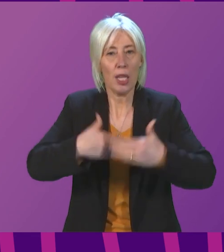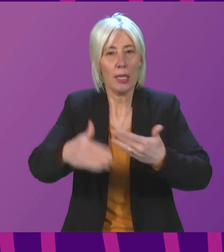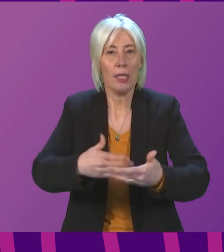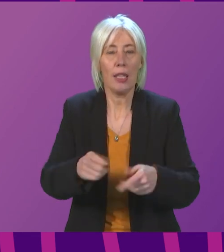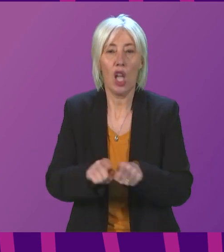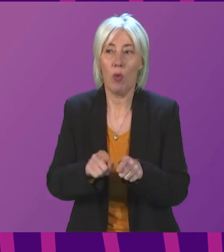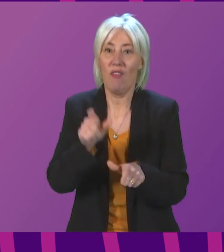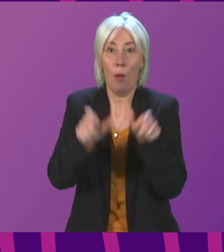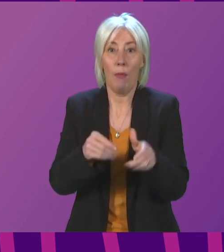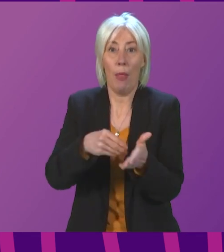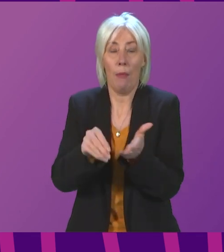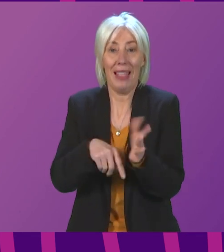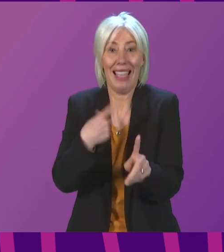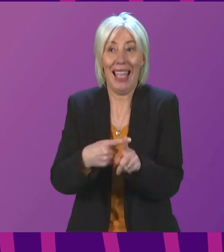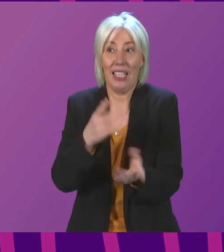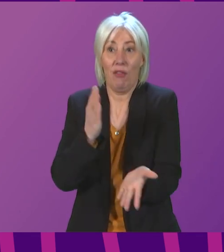that provides taxpayers with value for money.